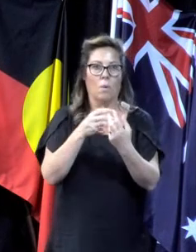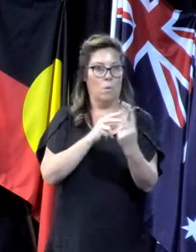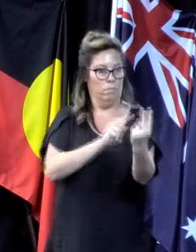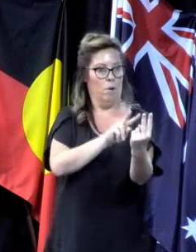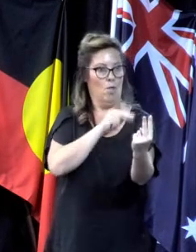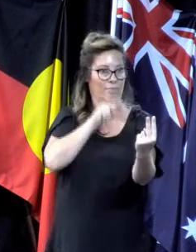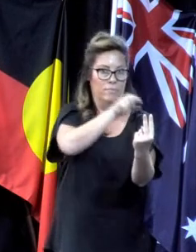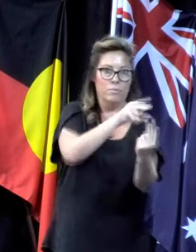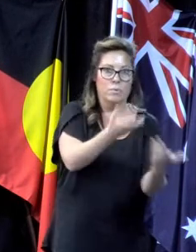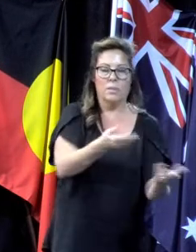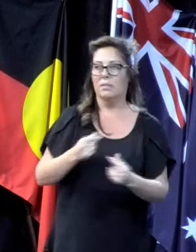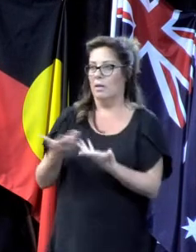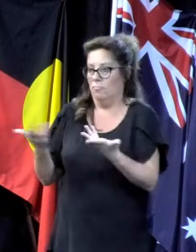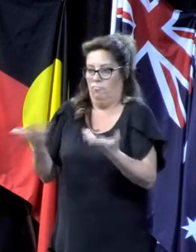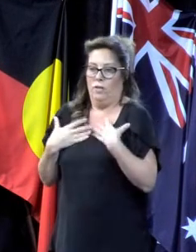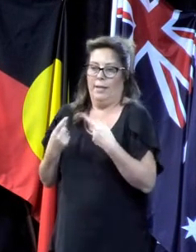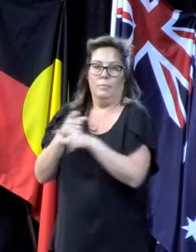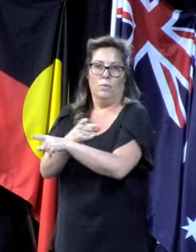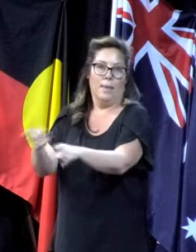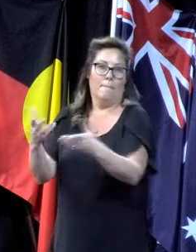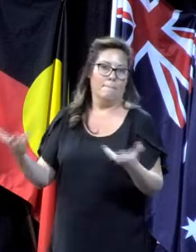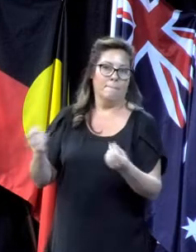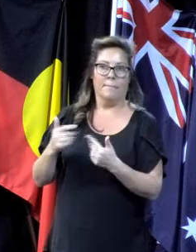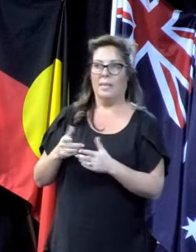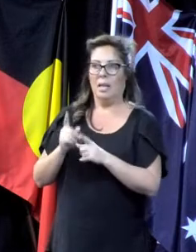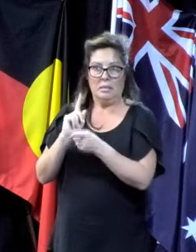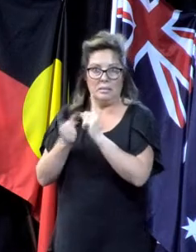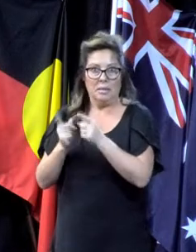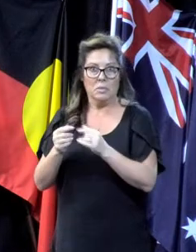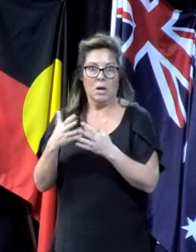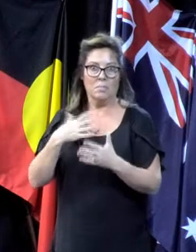between those parents, sometimes they will request to see them together because that’s how